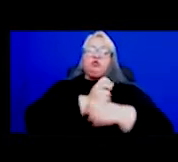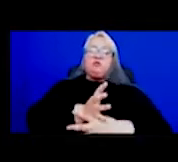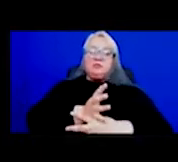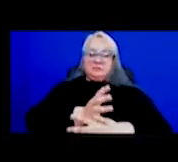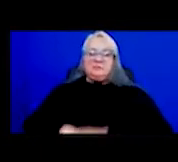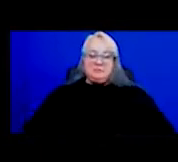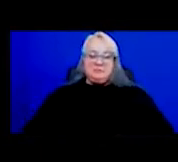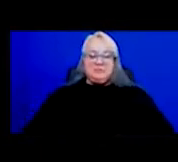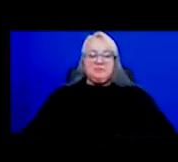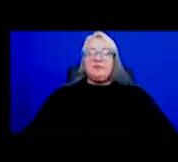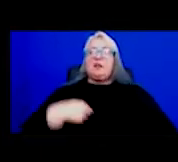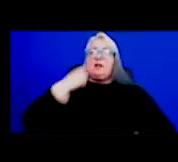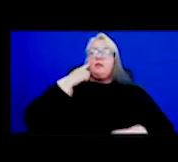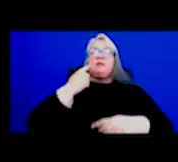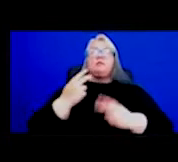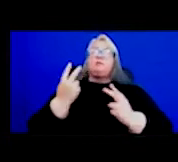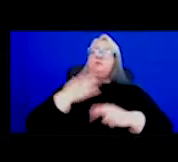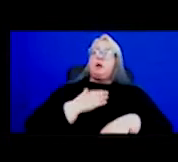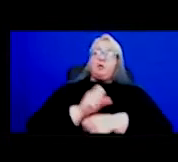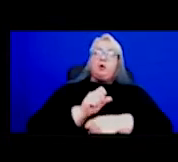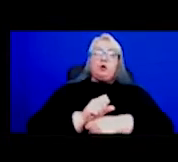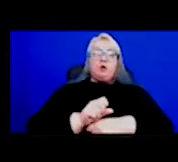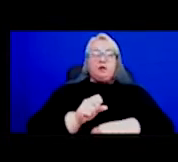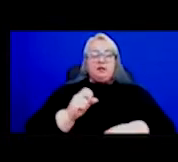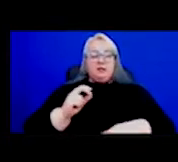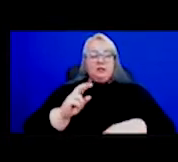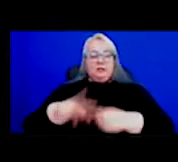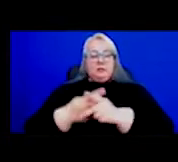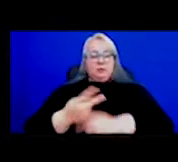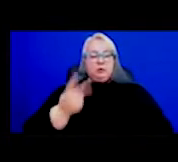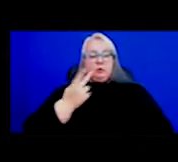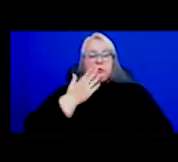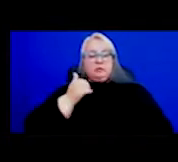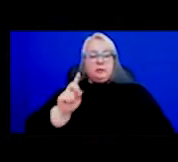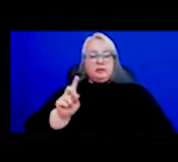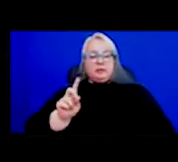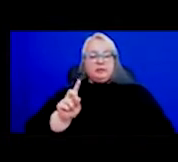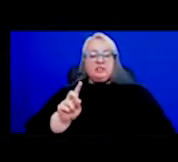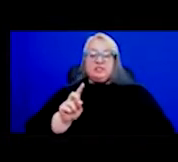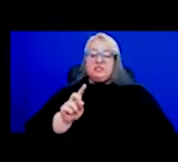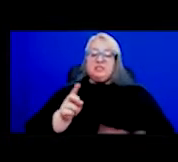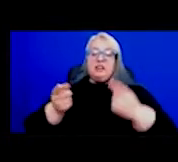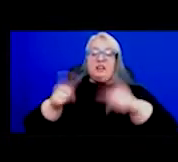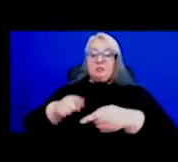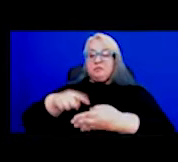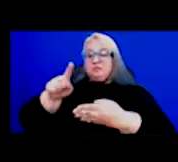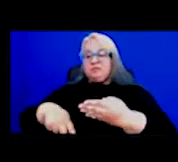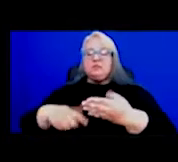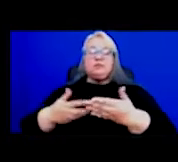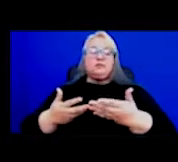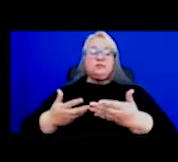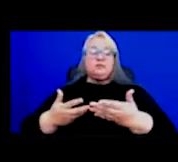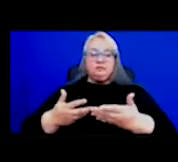like type 2 diabetes and its complications like amputations and blindness and heart attacks and